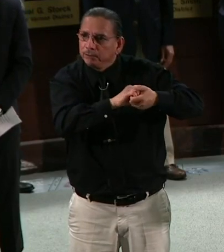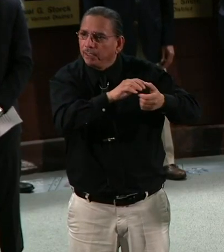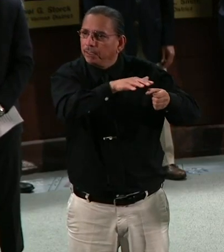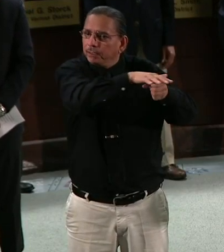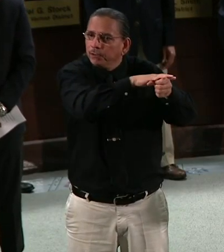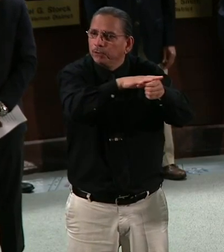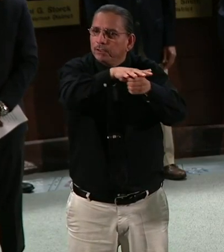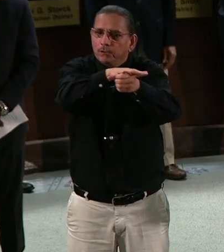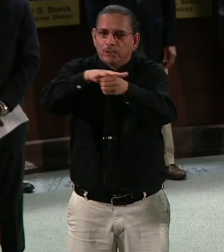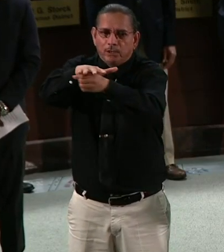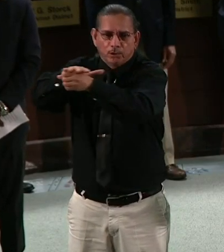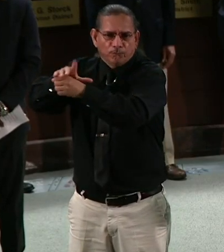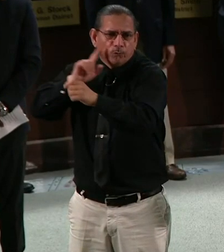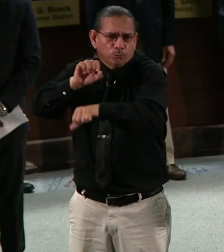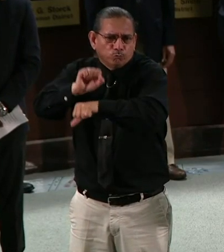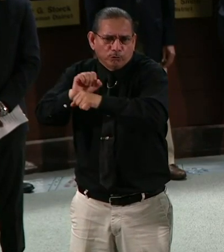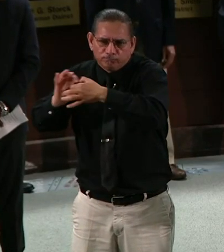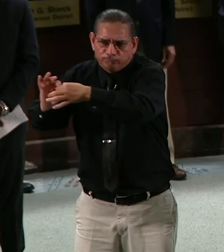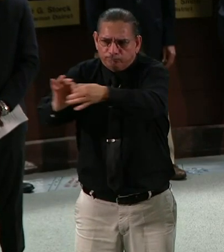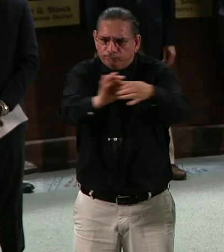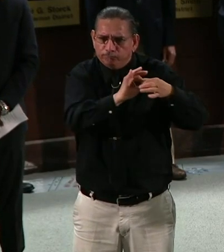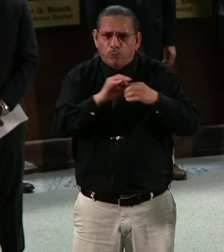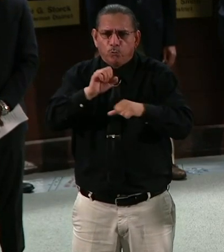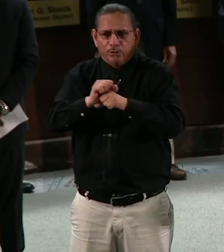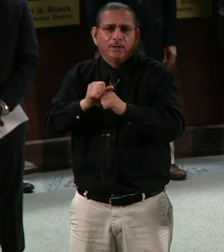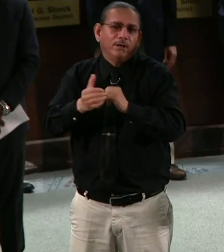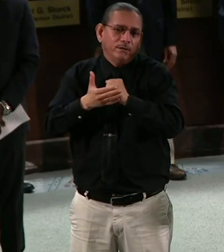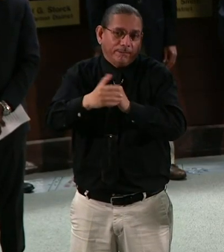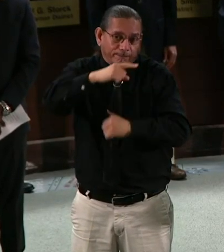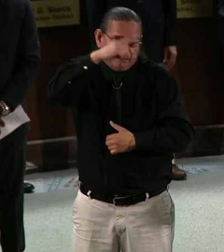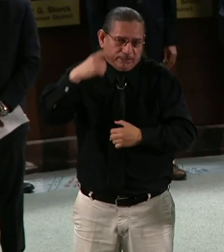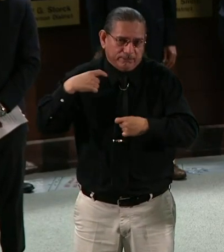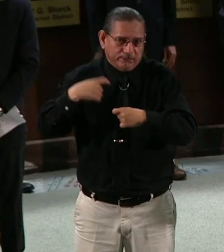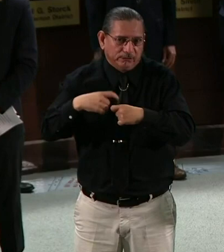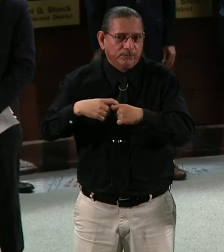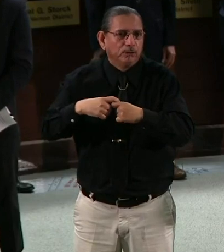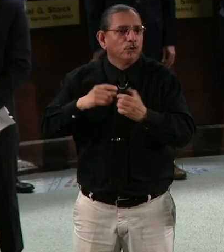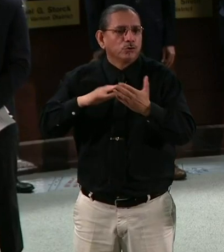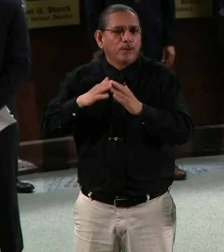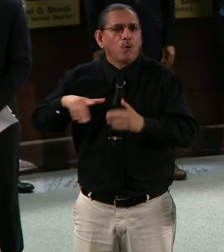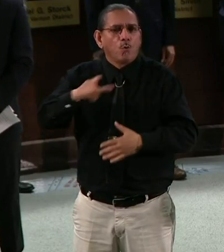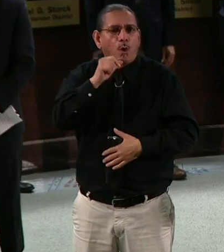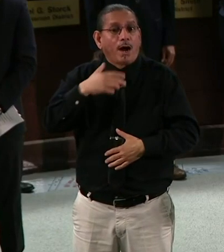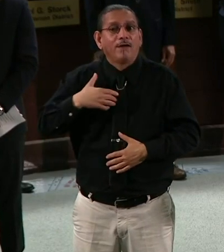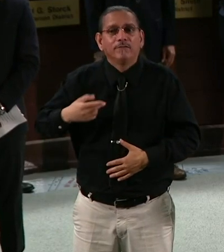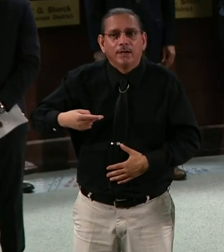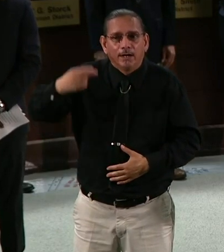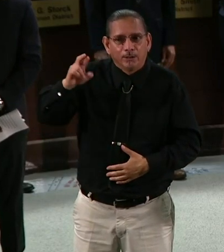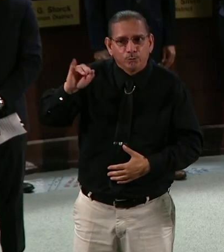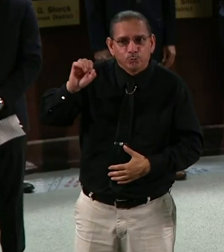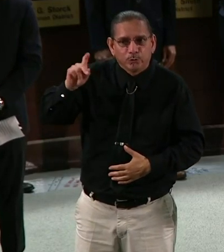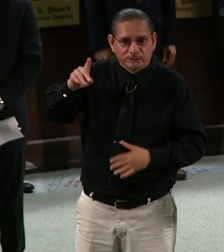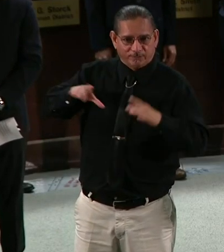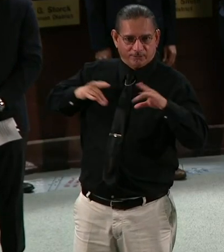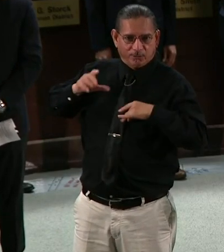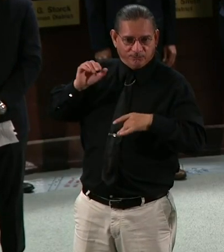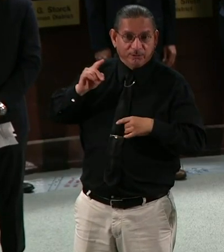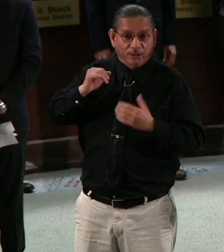SERVE THE AFRICAN AMERICAN AND HISPANIC AND LATINO NEIGHBORHOODS THAT ARE AT